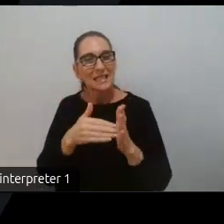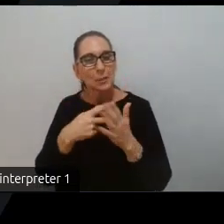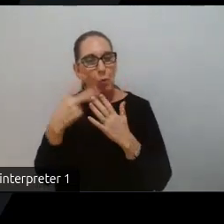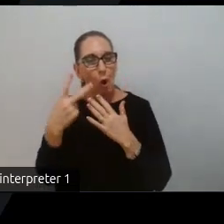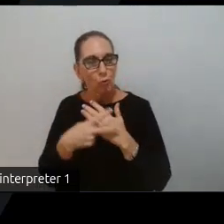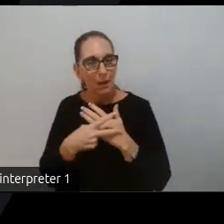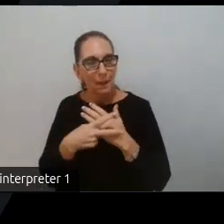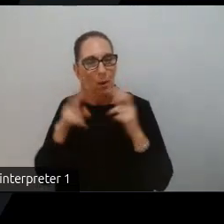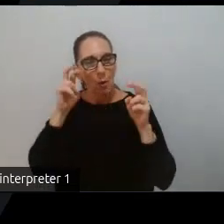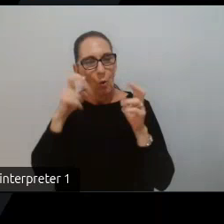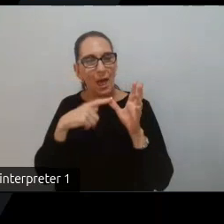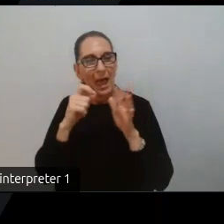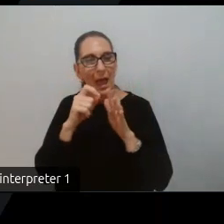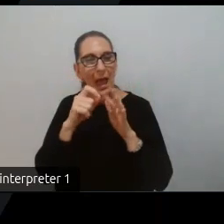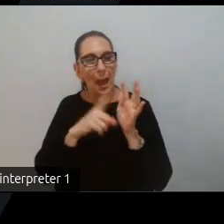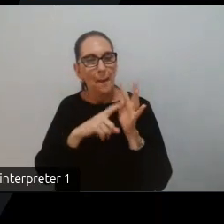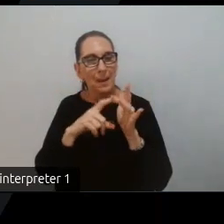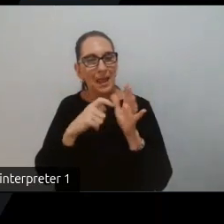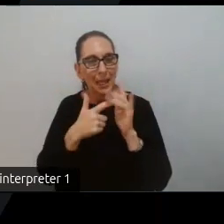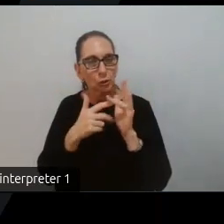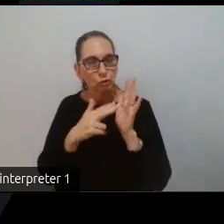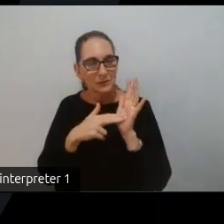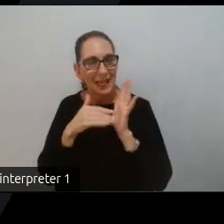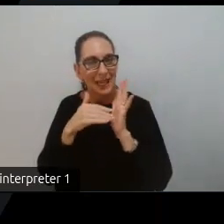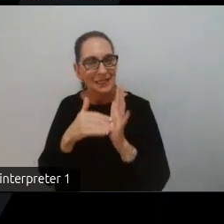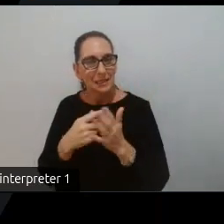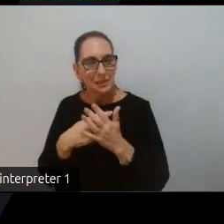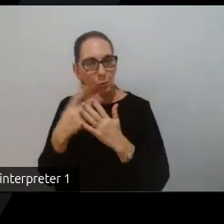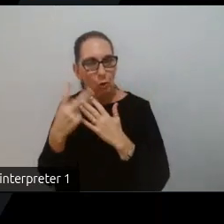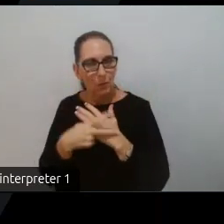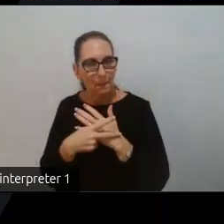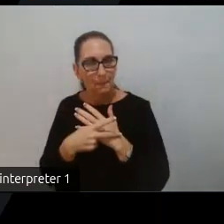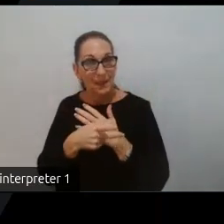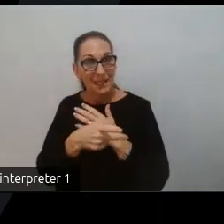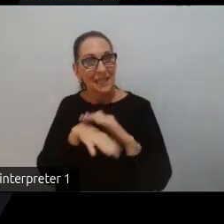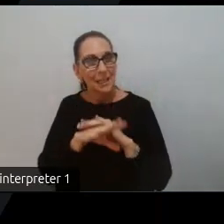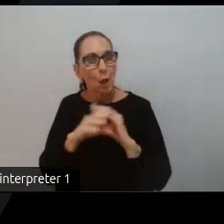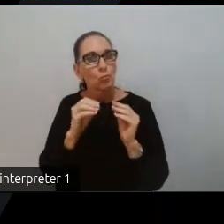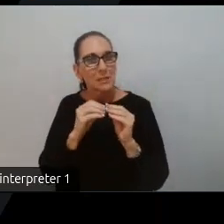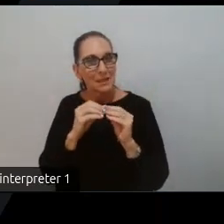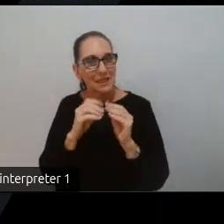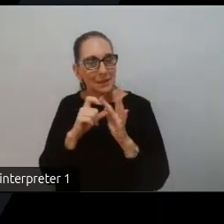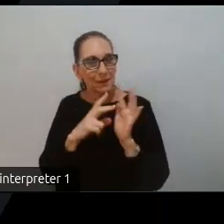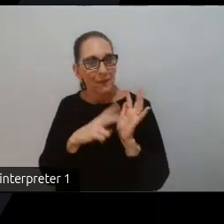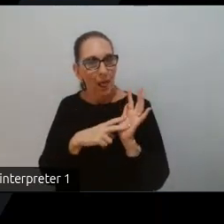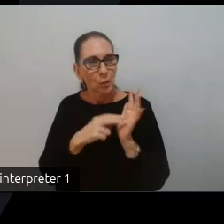assistance program and that's in the Brisbane domestic violence courts usually on a Friday